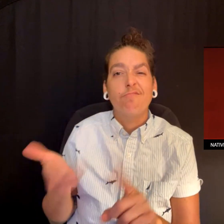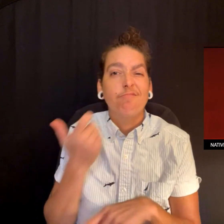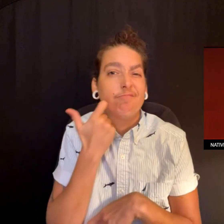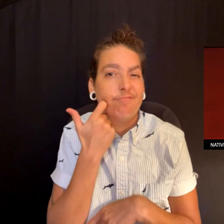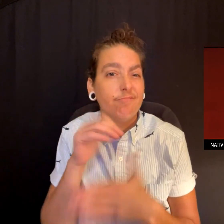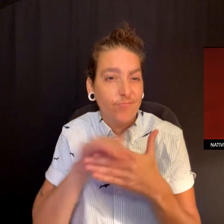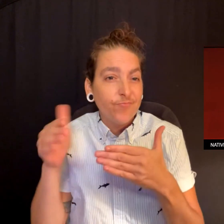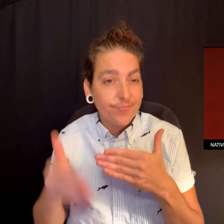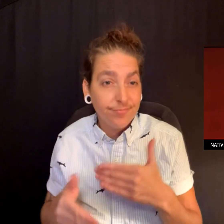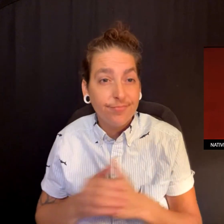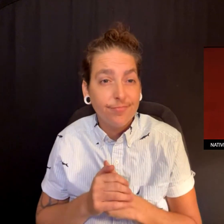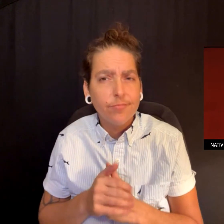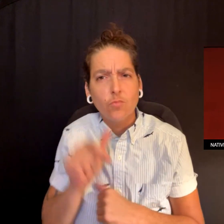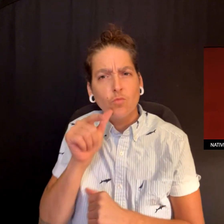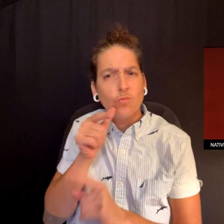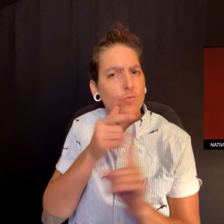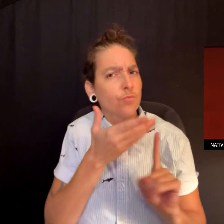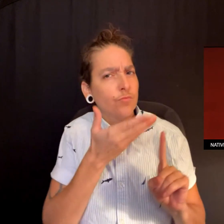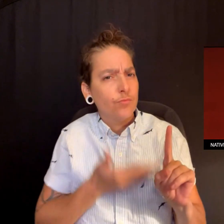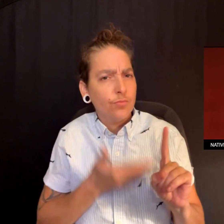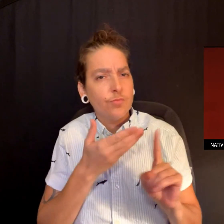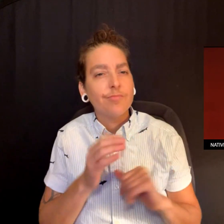sasheen Little Feather died over the weekend